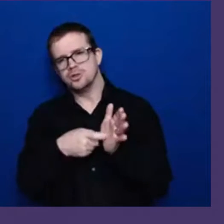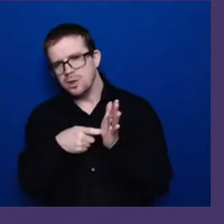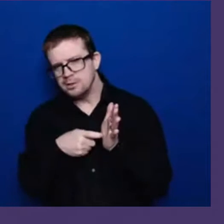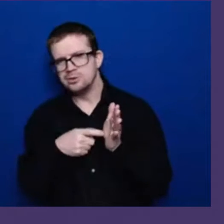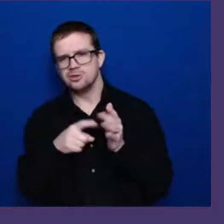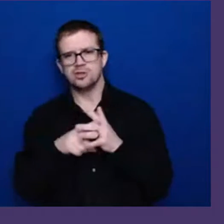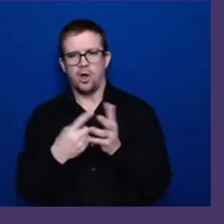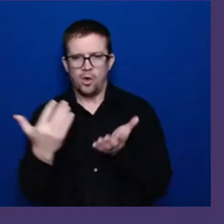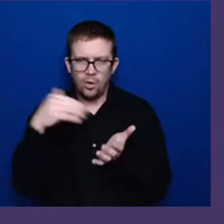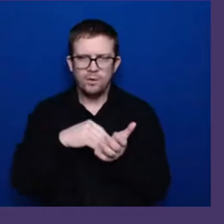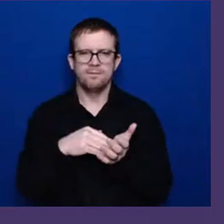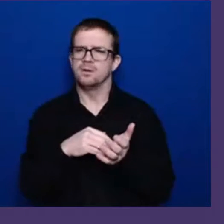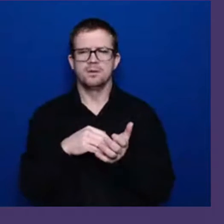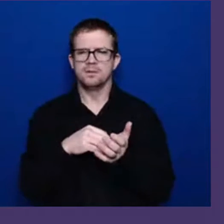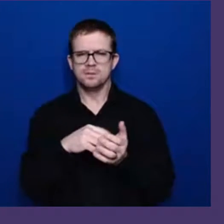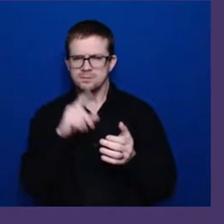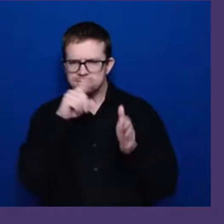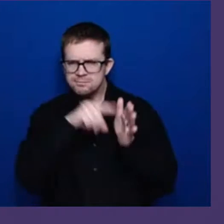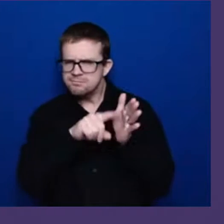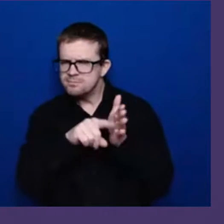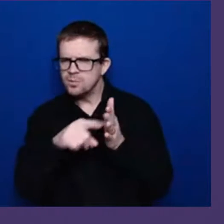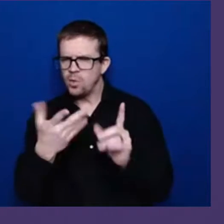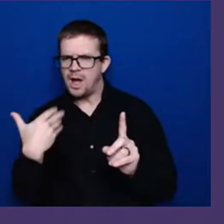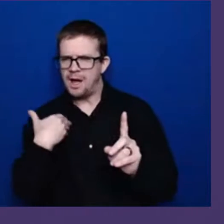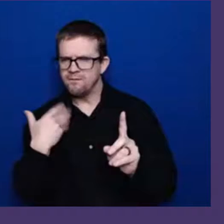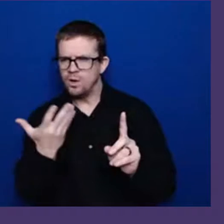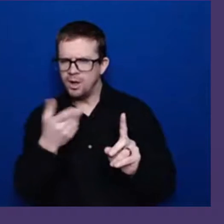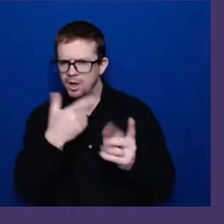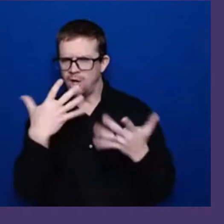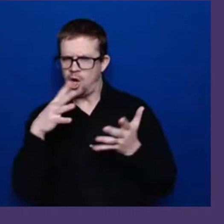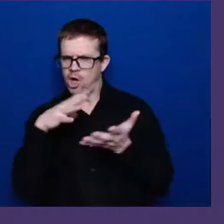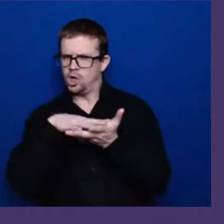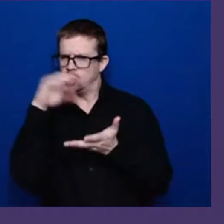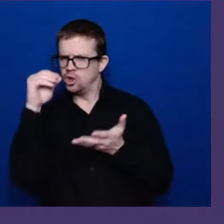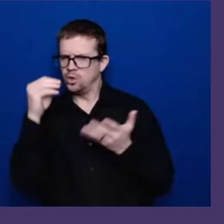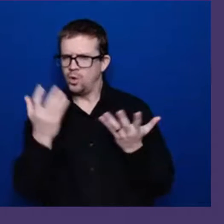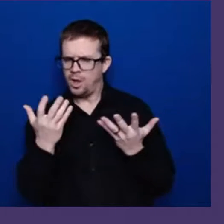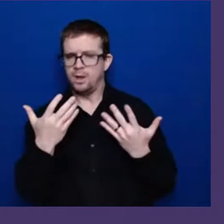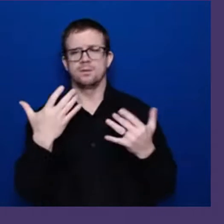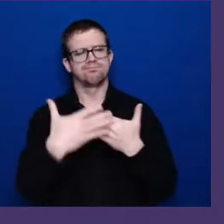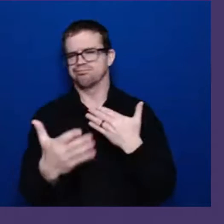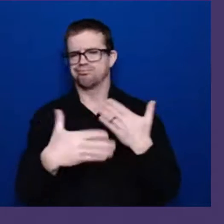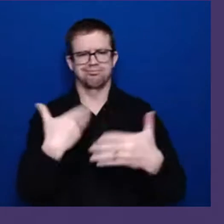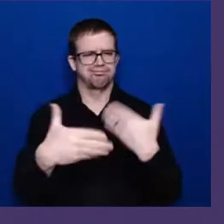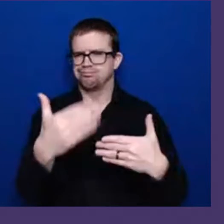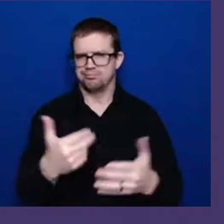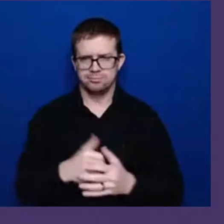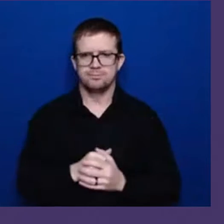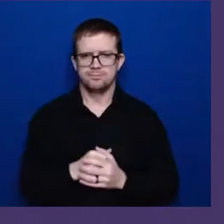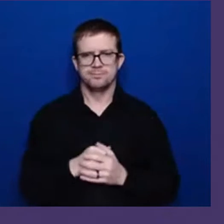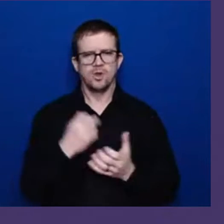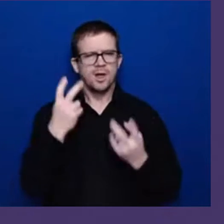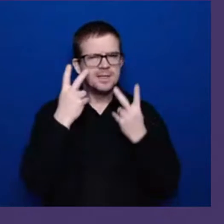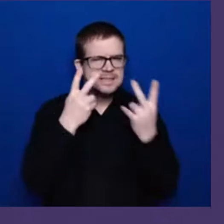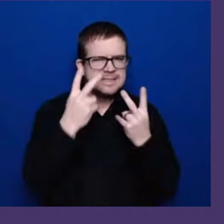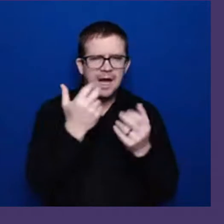breathe that in and go for it. Jessica Rafuse: Let's go hear what people are saying. We've got Jeevan Reddy.